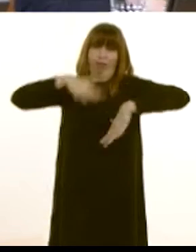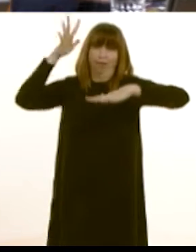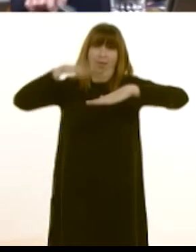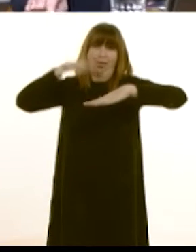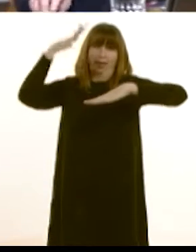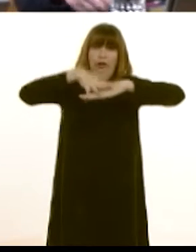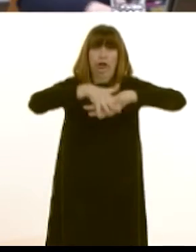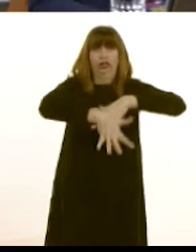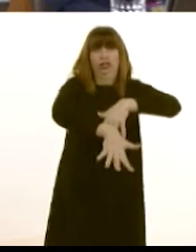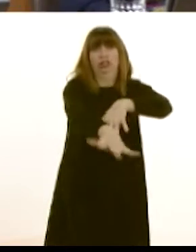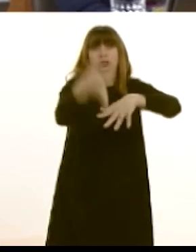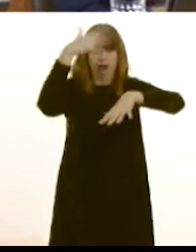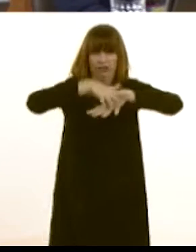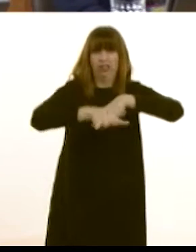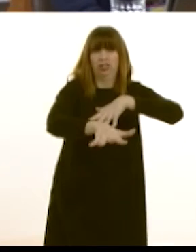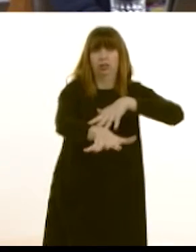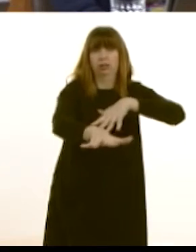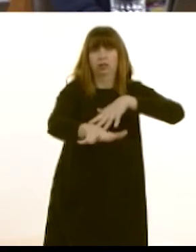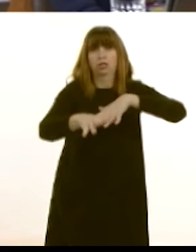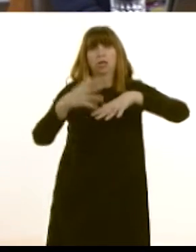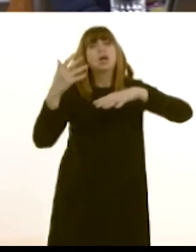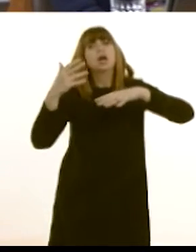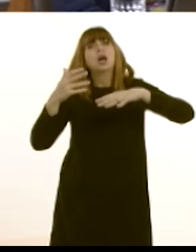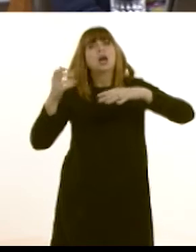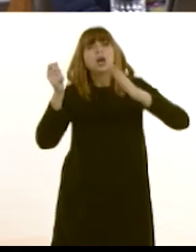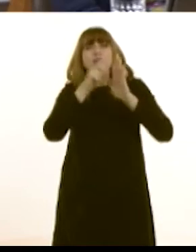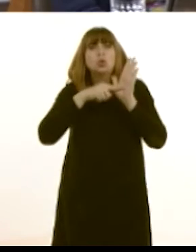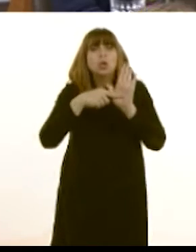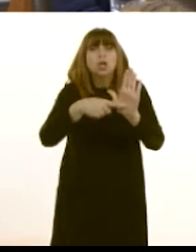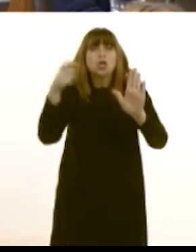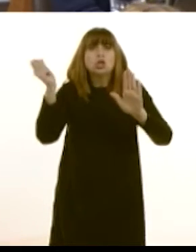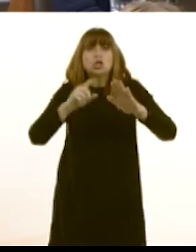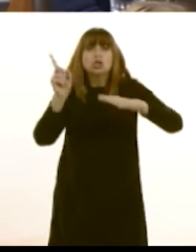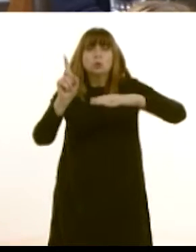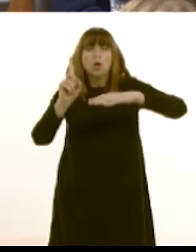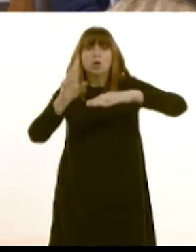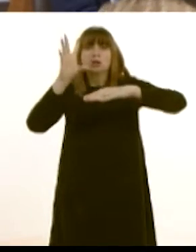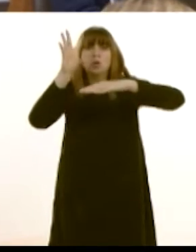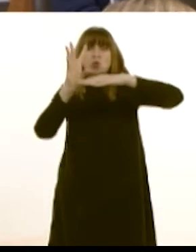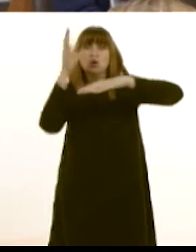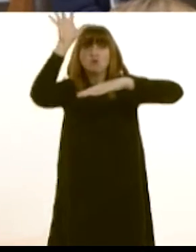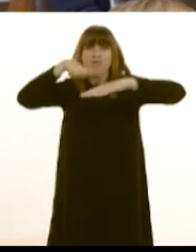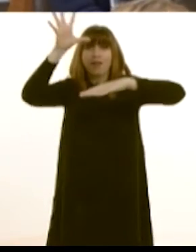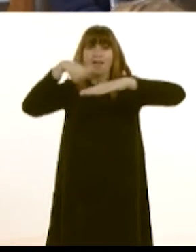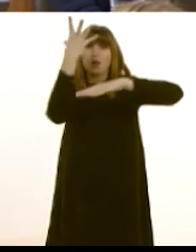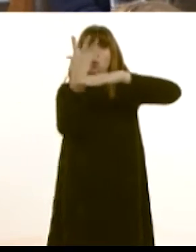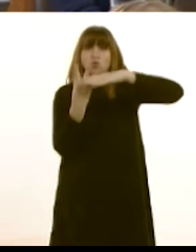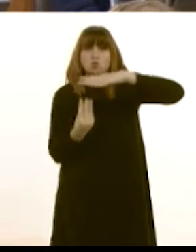time when those standards were far lower. Water does not soak through the road; it comes off the road quite oftenóas I saw in Talybontódown